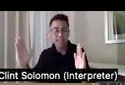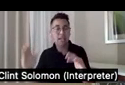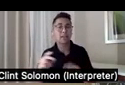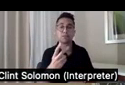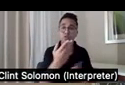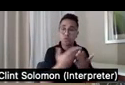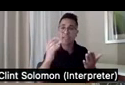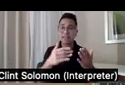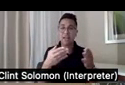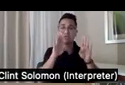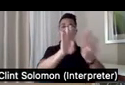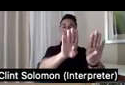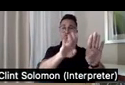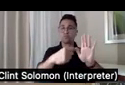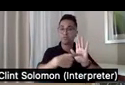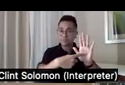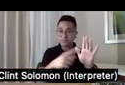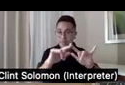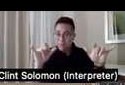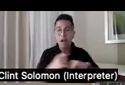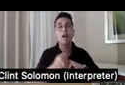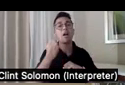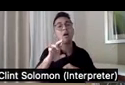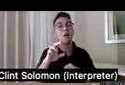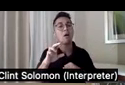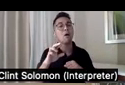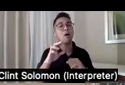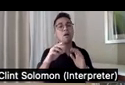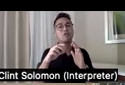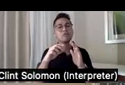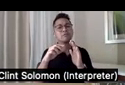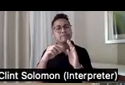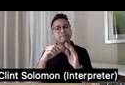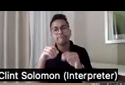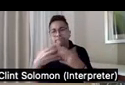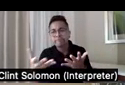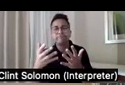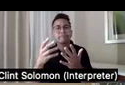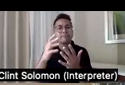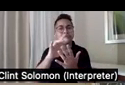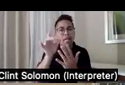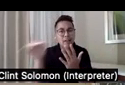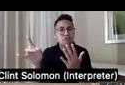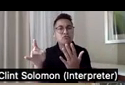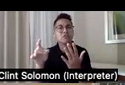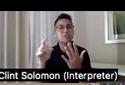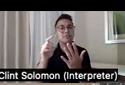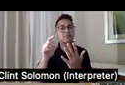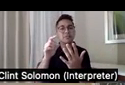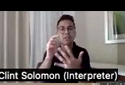or a sequence of selections or options that are presented one at a time communication